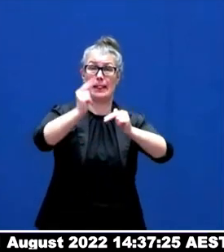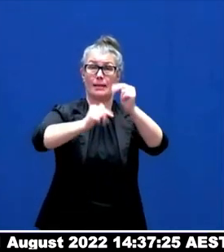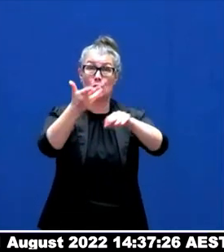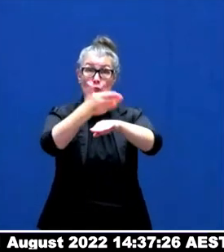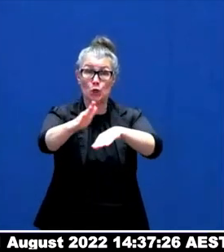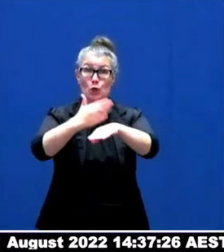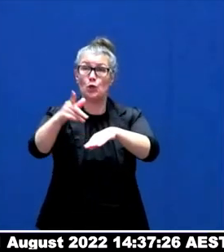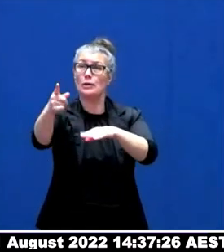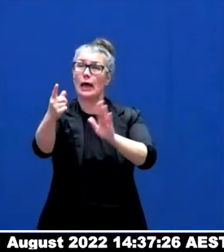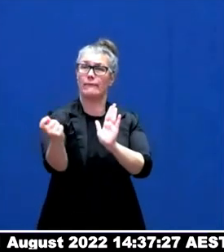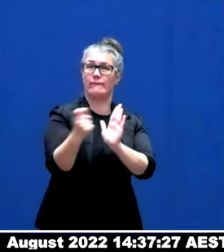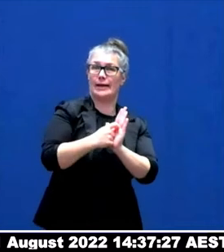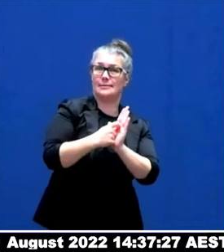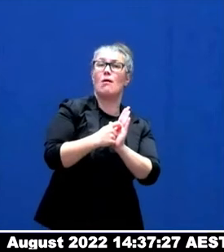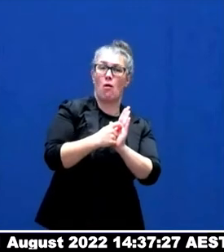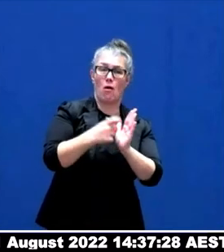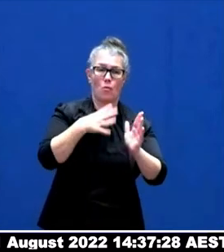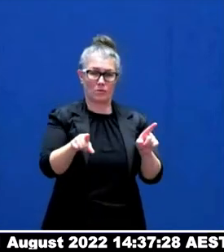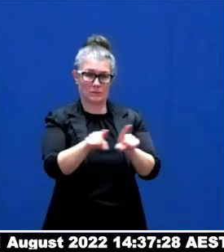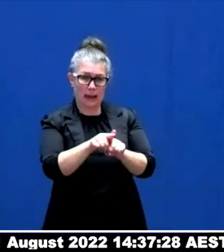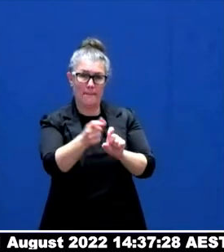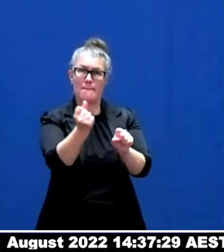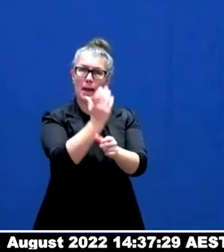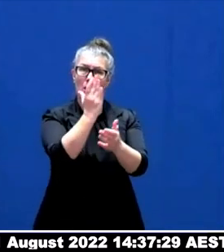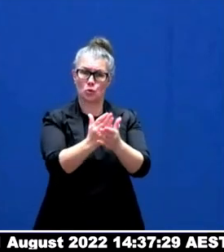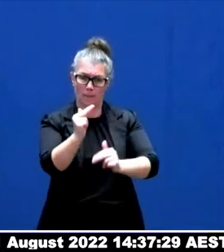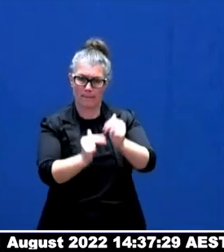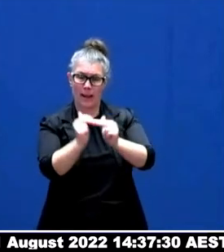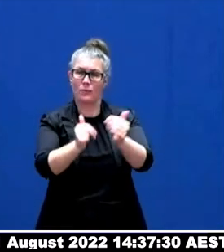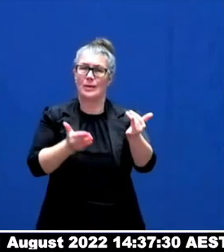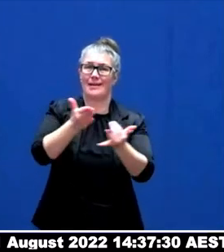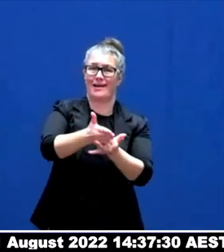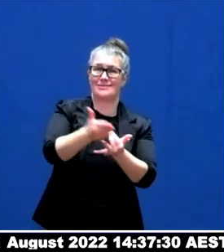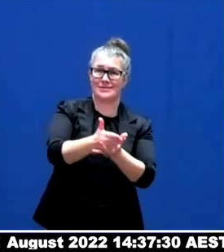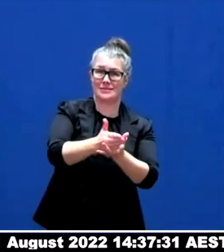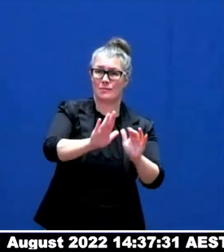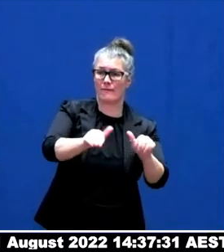Accommodation. And it provides our participants with the safe and secure access